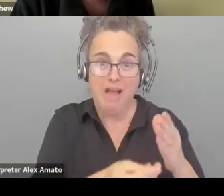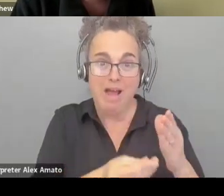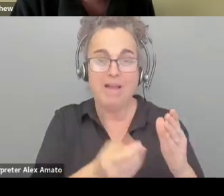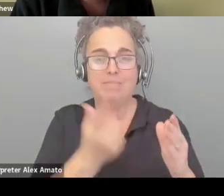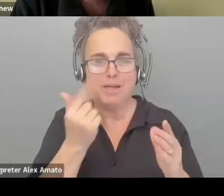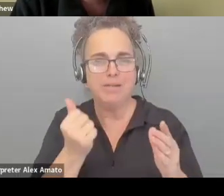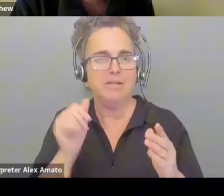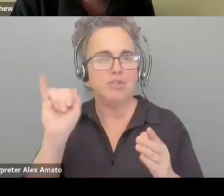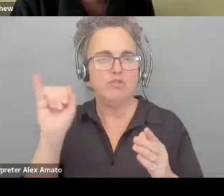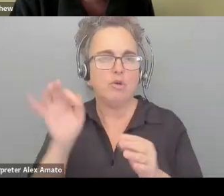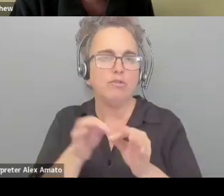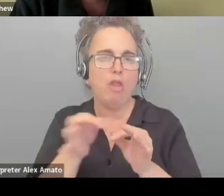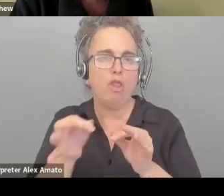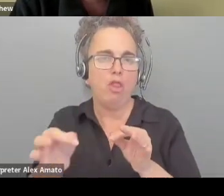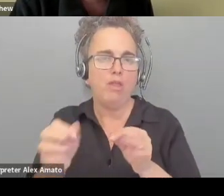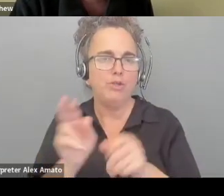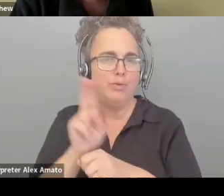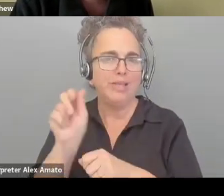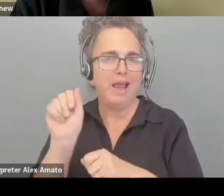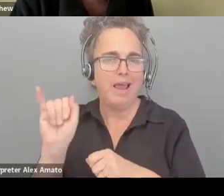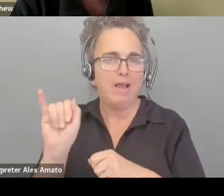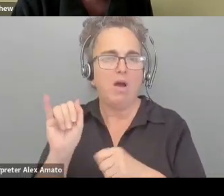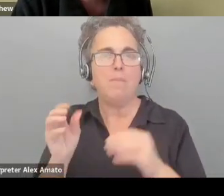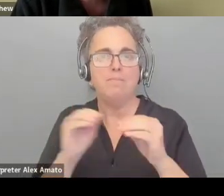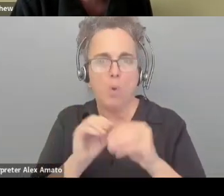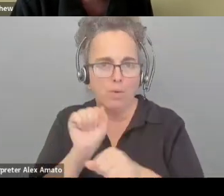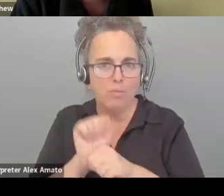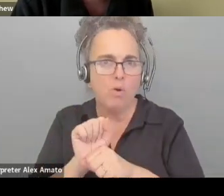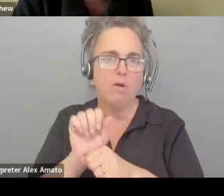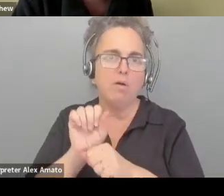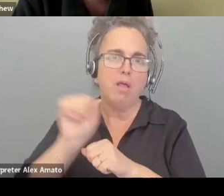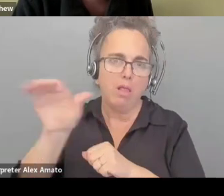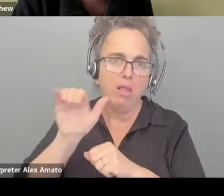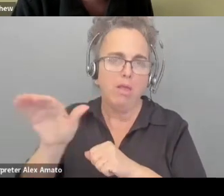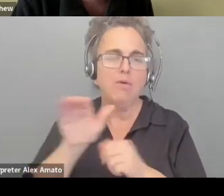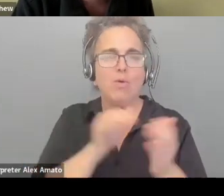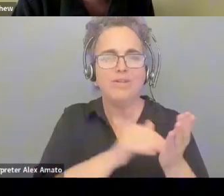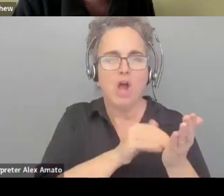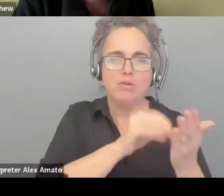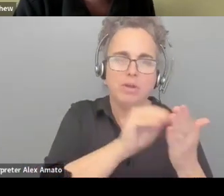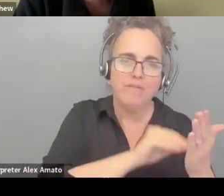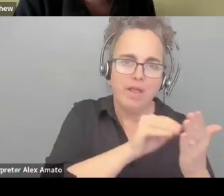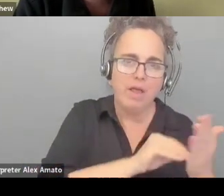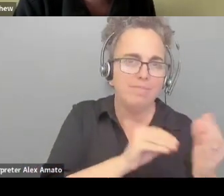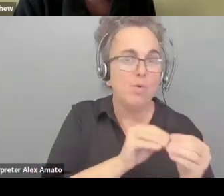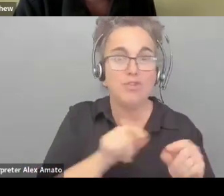and often required a layer of extra paperwork for people's doctors and for them during their most desperate times.